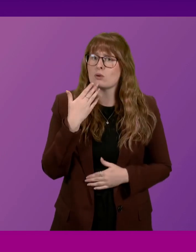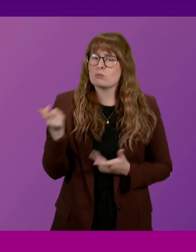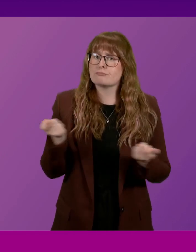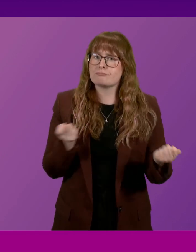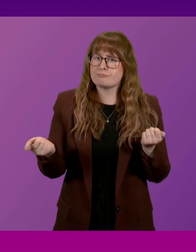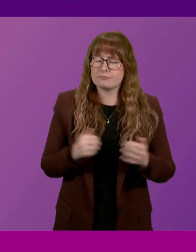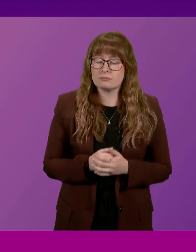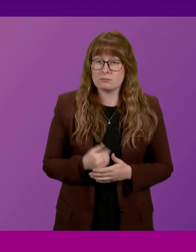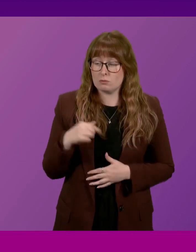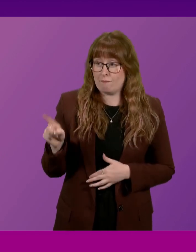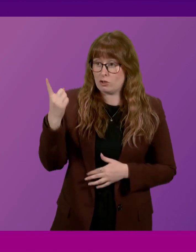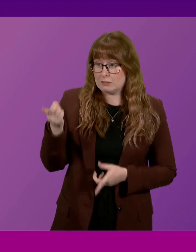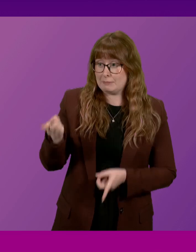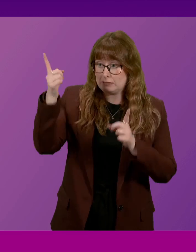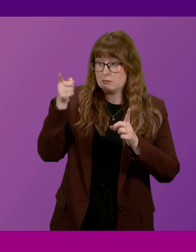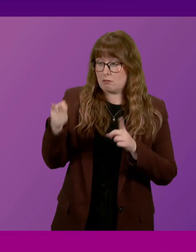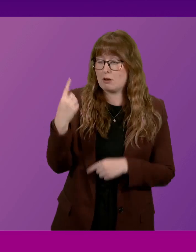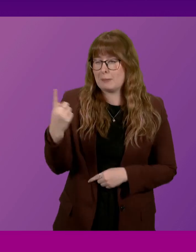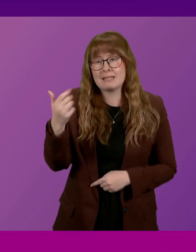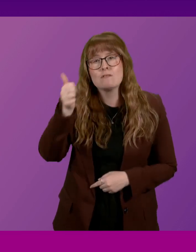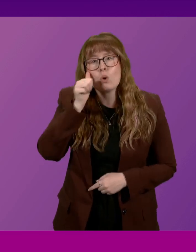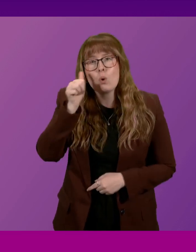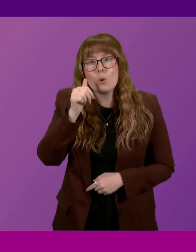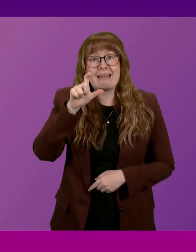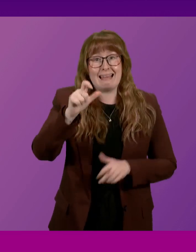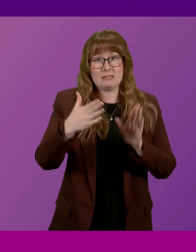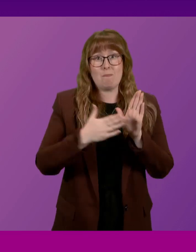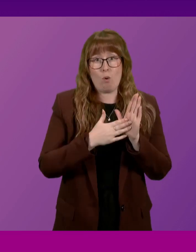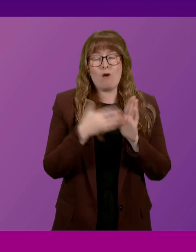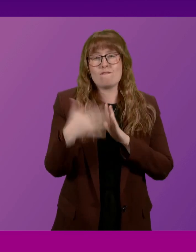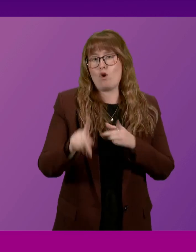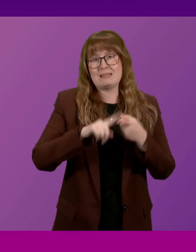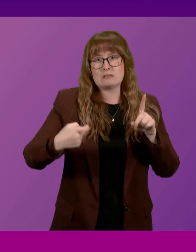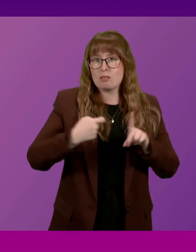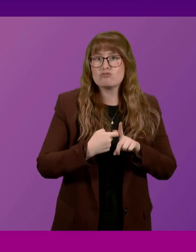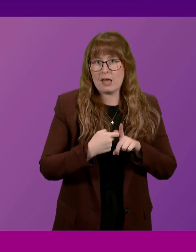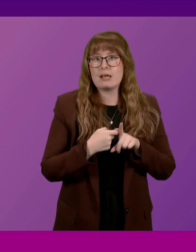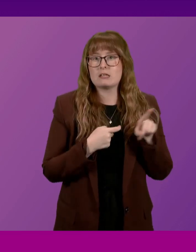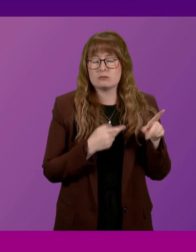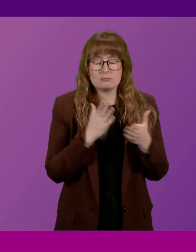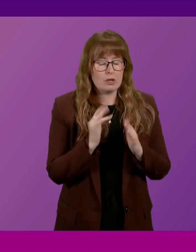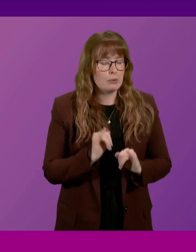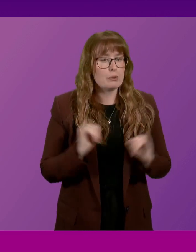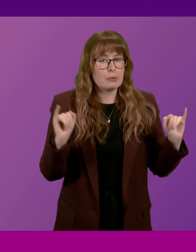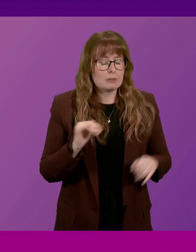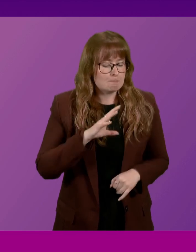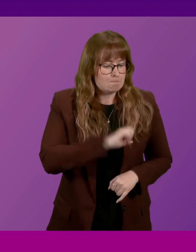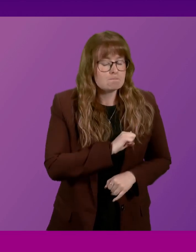As the First Minister is aware, Kayden Moy from East Kilbride tragically lost his life at